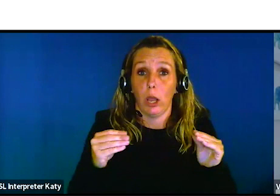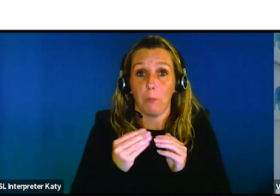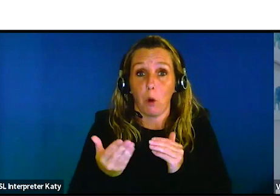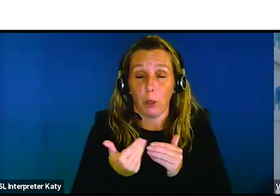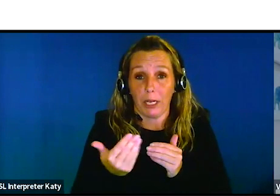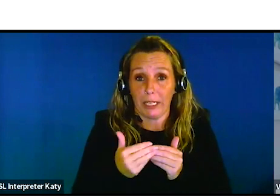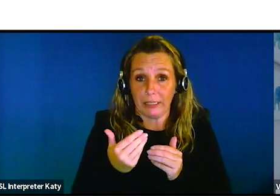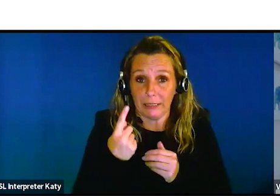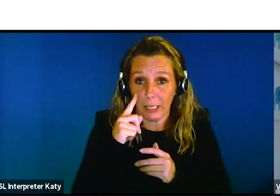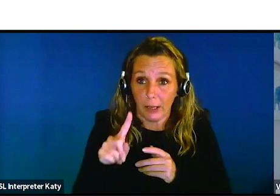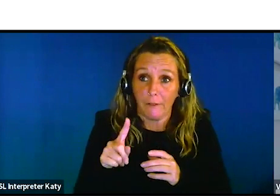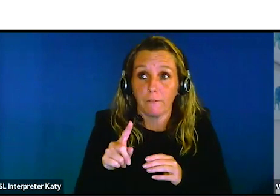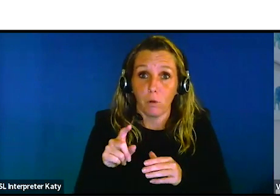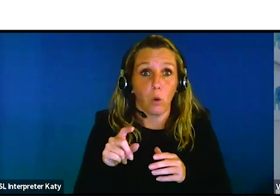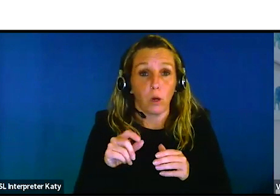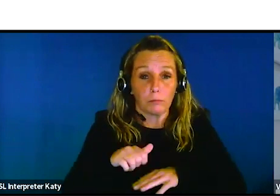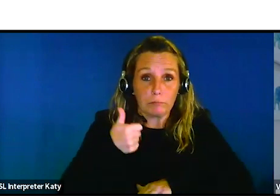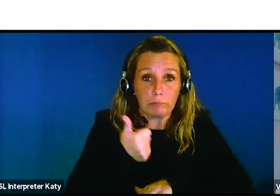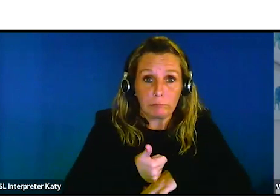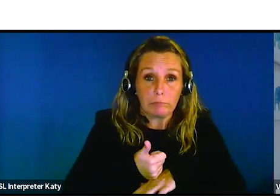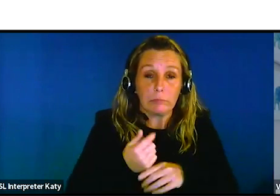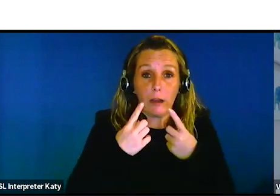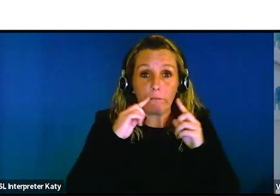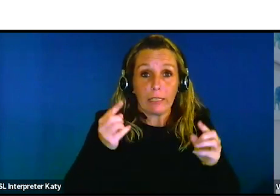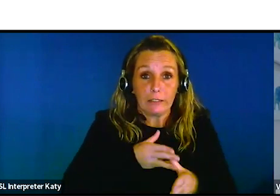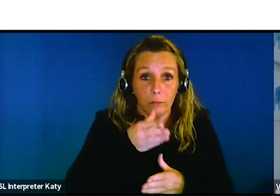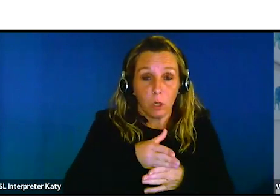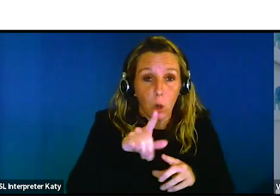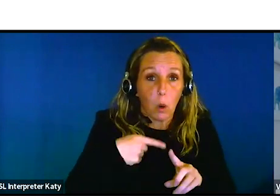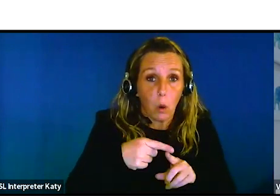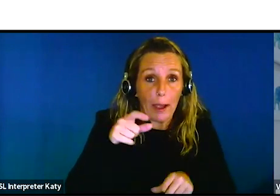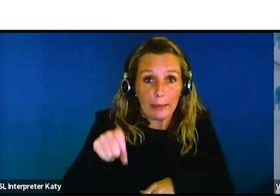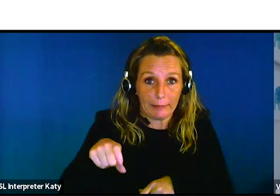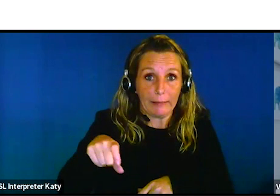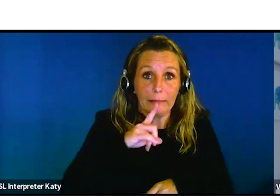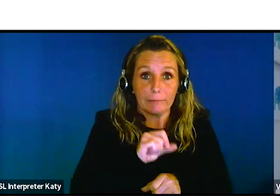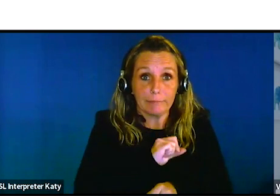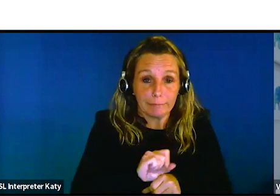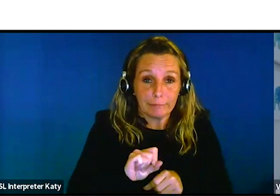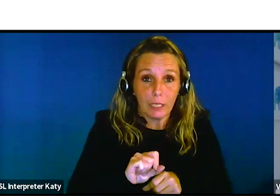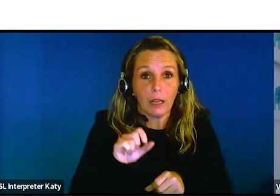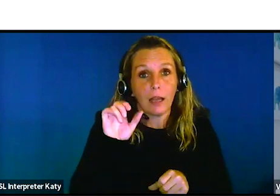effective intervention when intervention is needed. So that my friend is there.